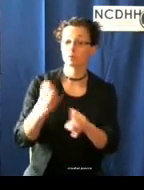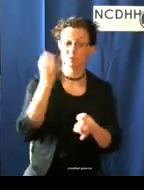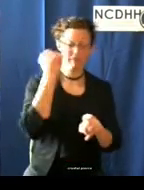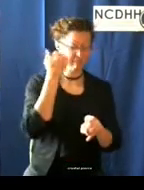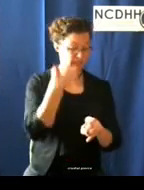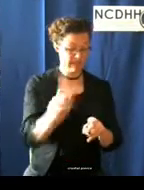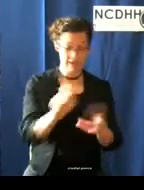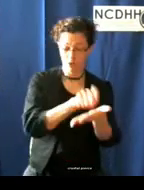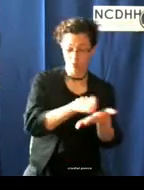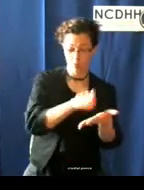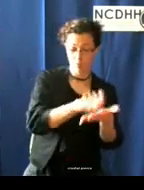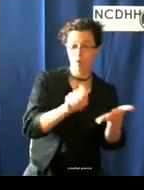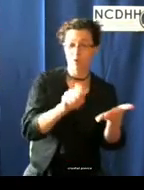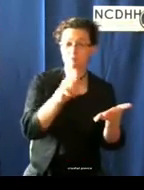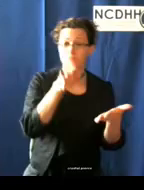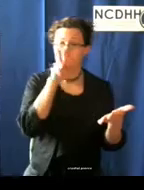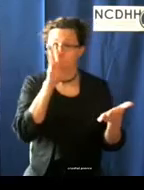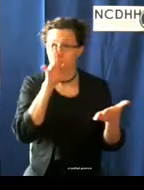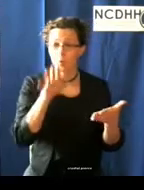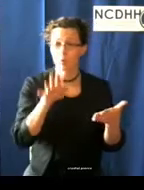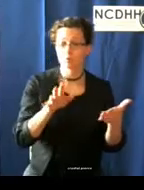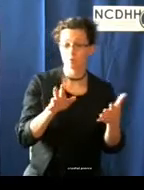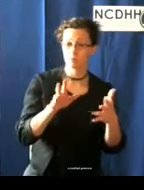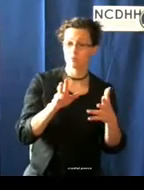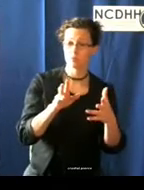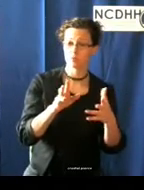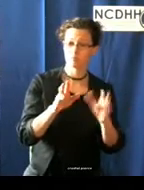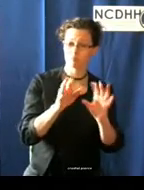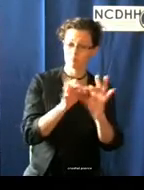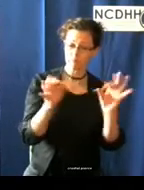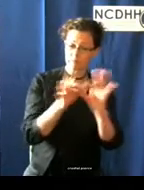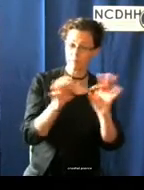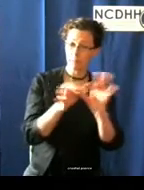ADMISSION MADE BY THE DEAF OR HARD OF HEARING PERSON IN RESPONSE